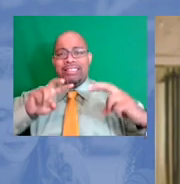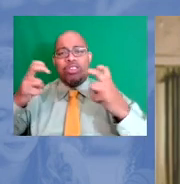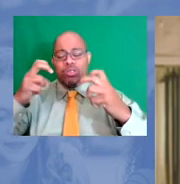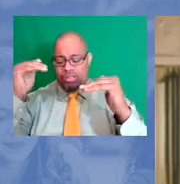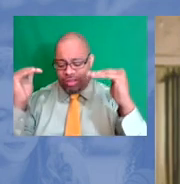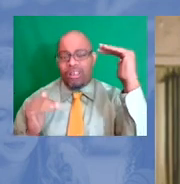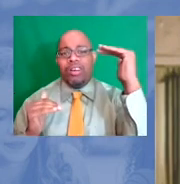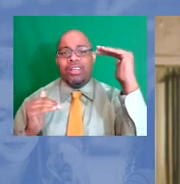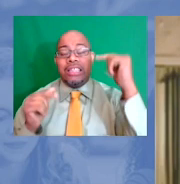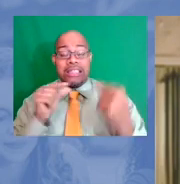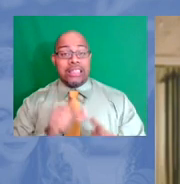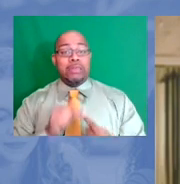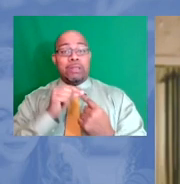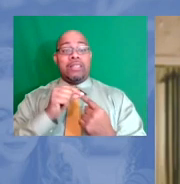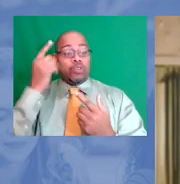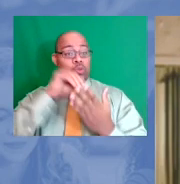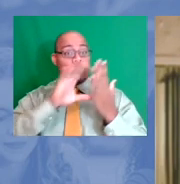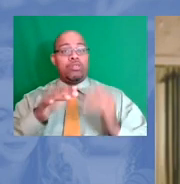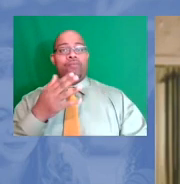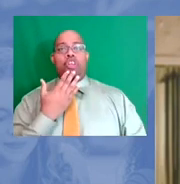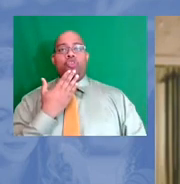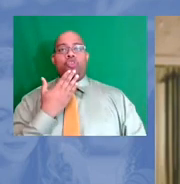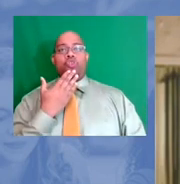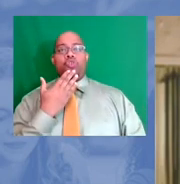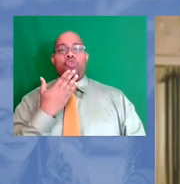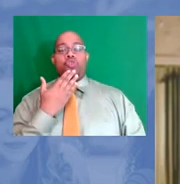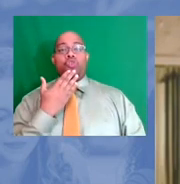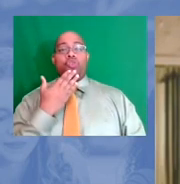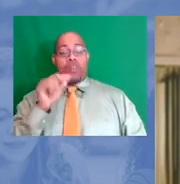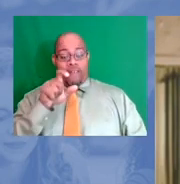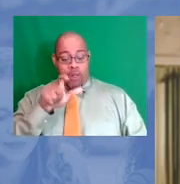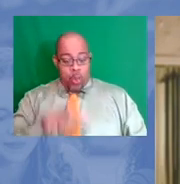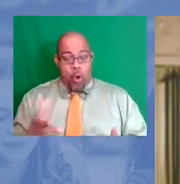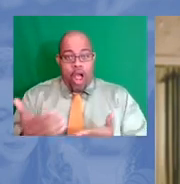FOR STUDENTS OF COLOR. THOSE FROM LOW INCOME HOMES, STUDENTS WITH